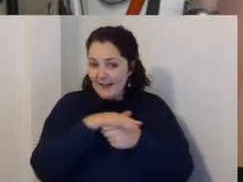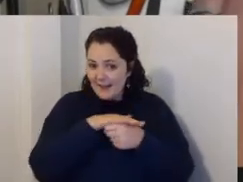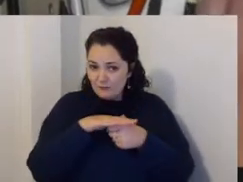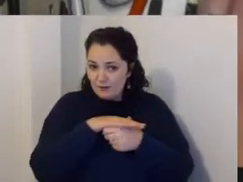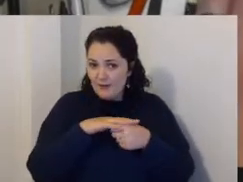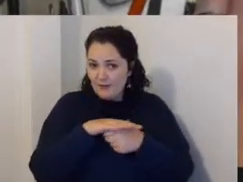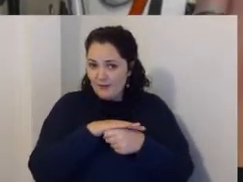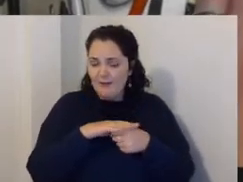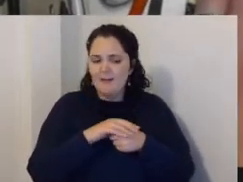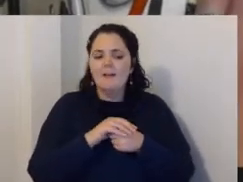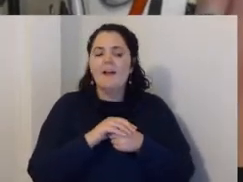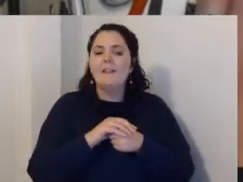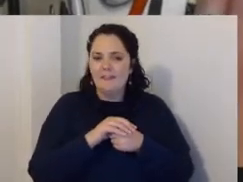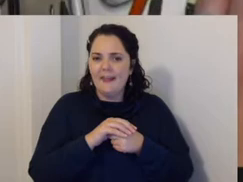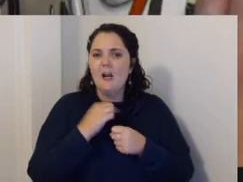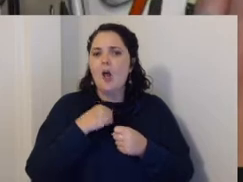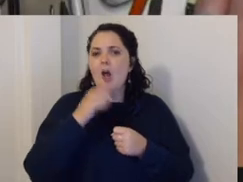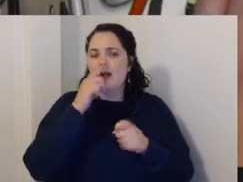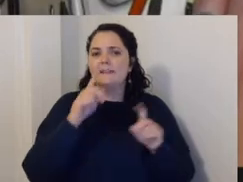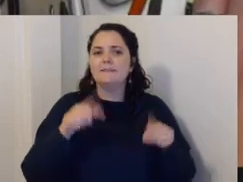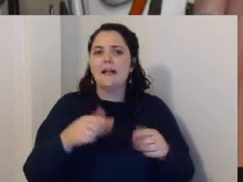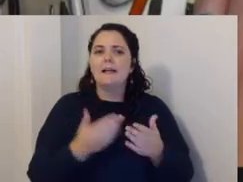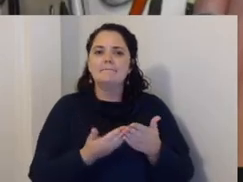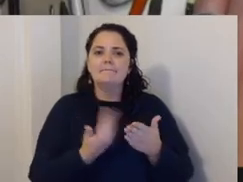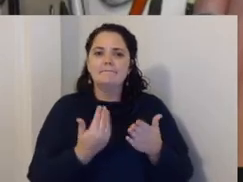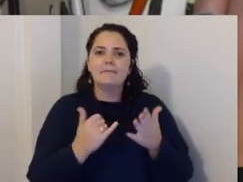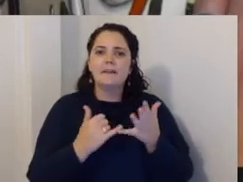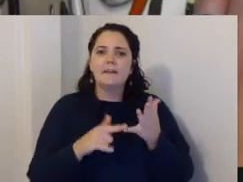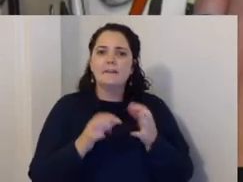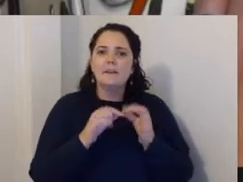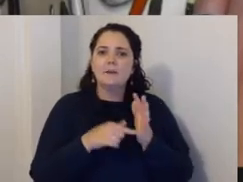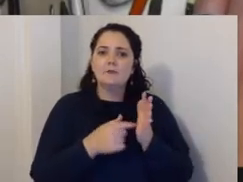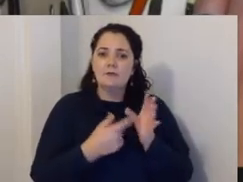be able to start working subtractively so now I'll be able to come in with my uh my eraser